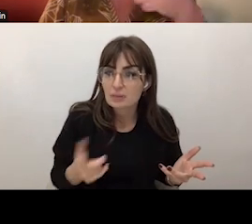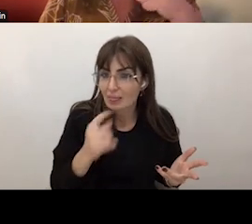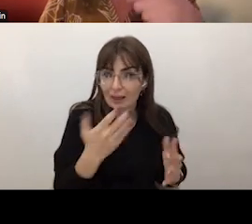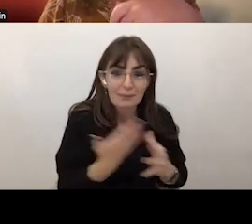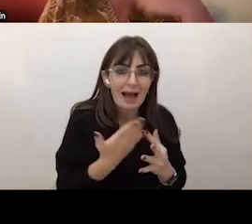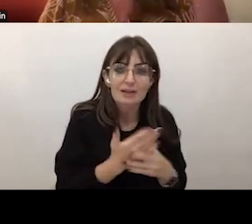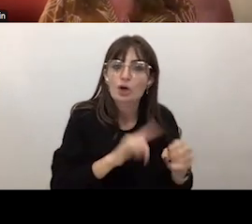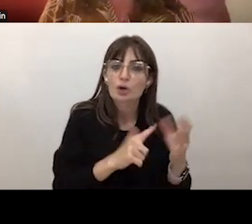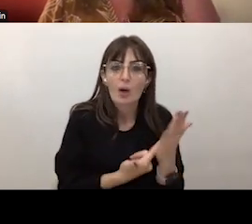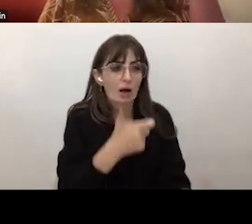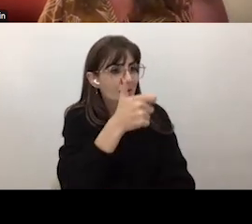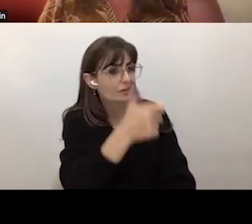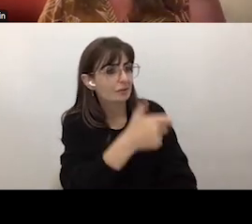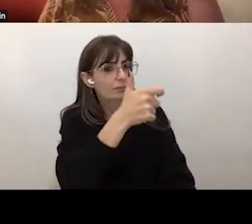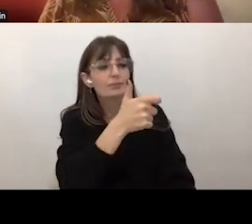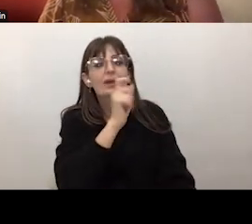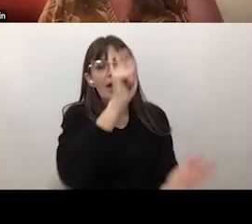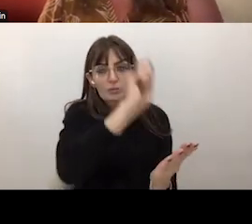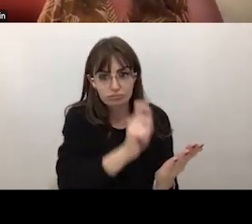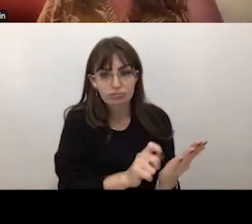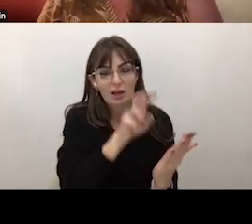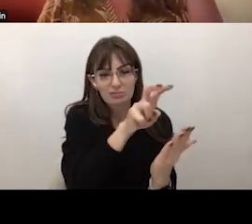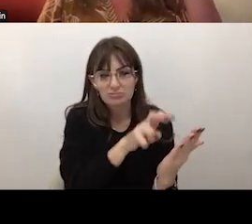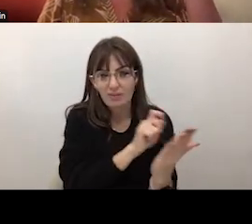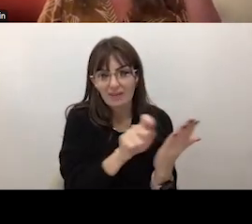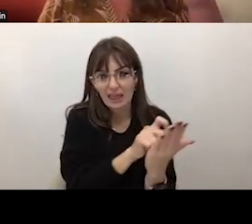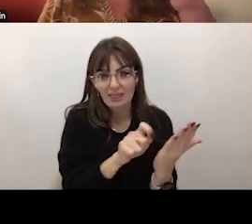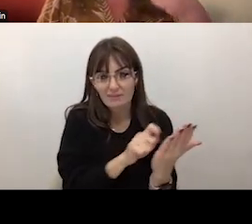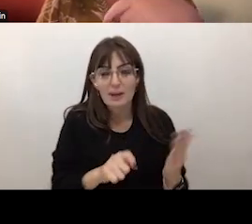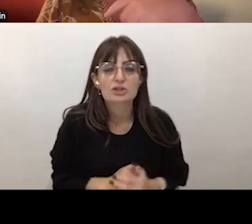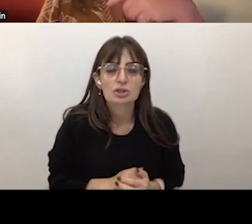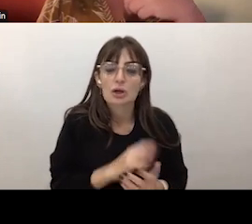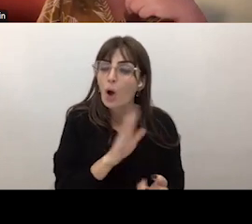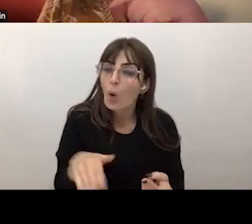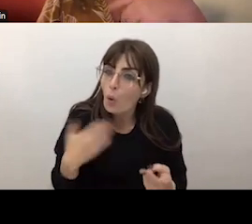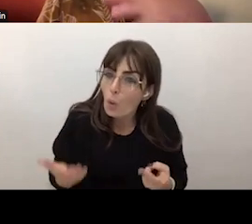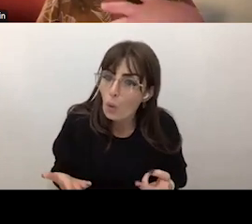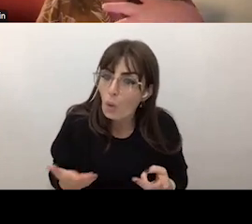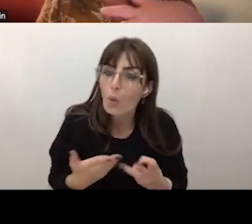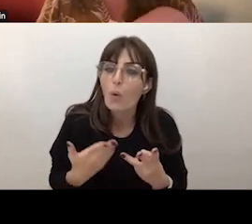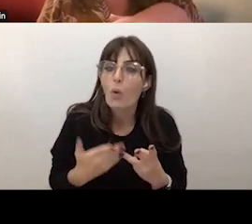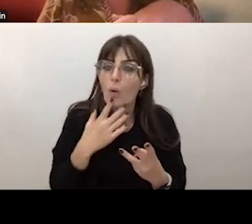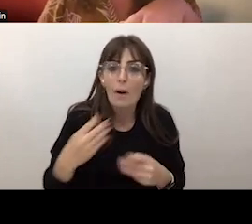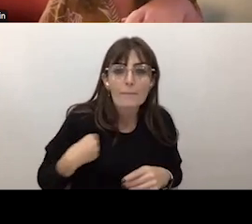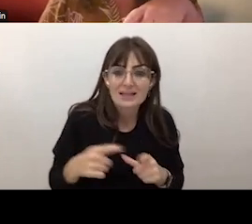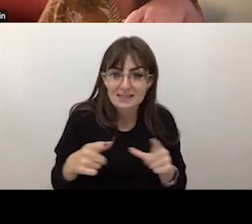that someone could click in and fill in the data. Or it could be business card collection.